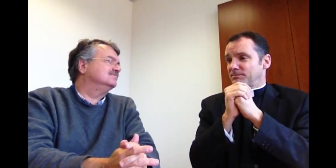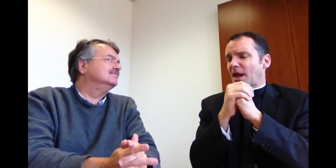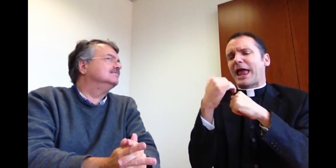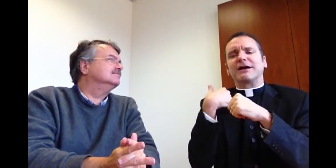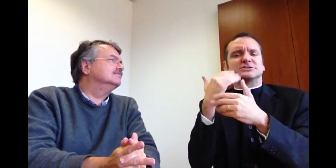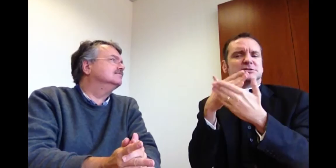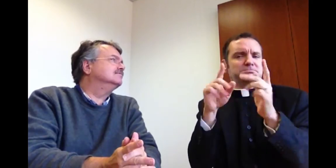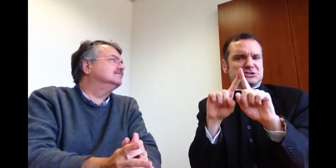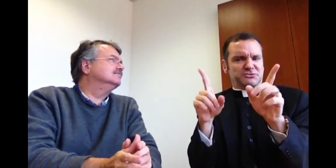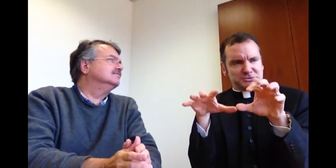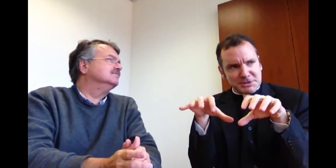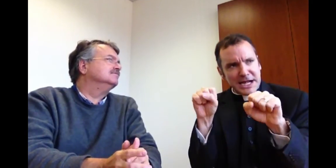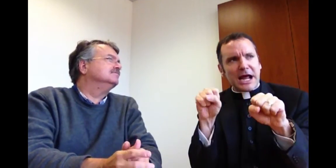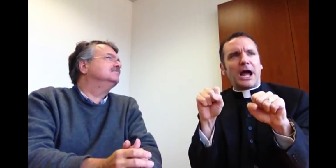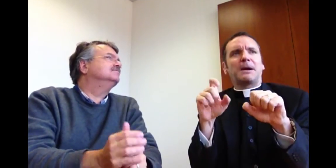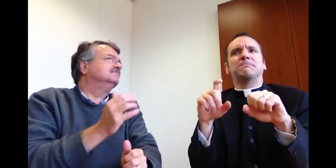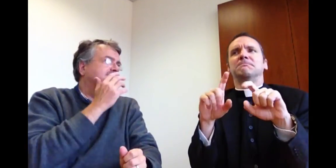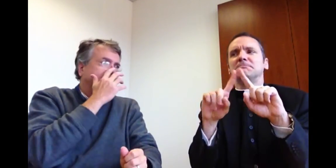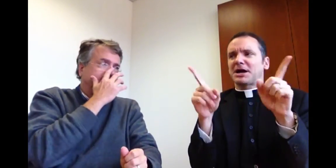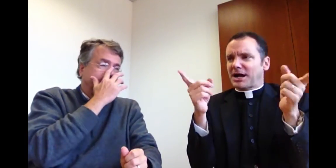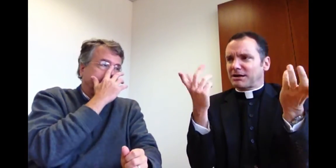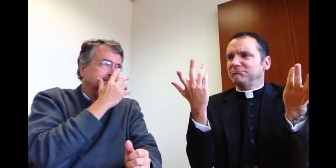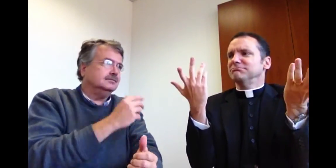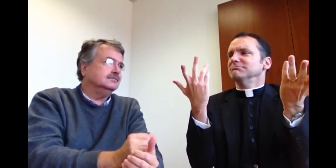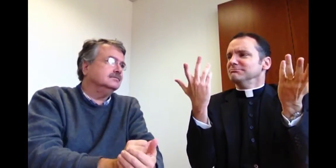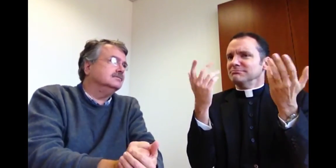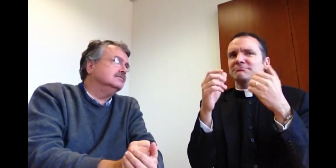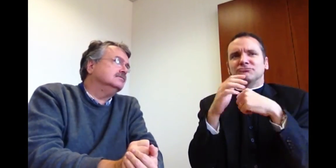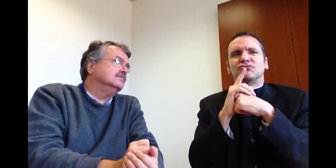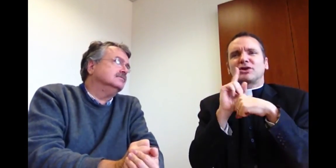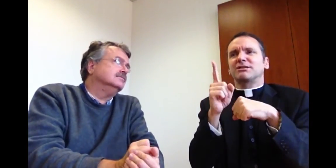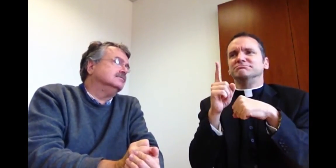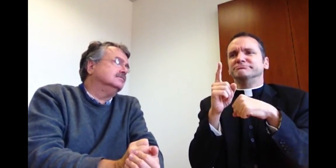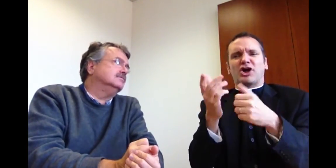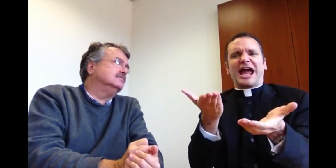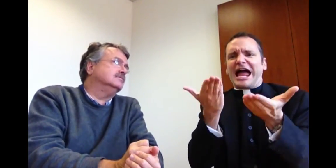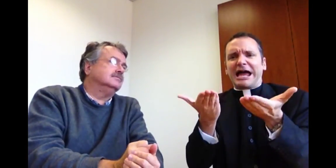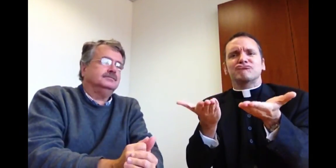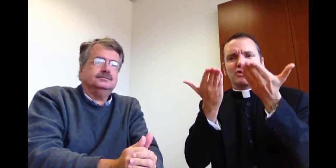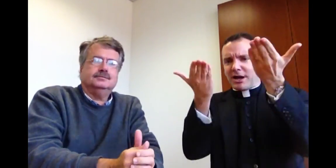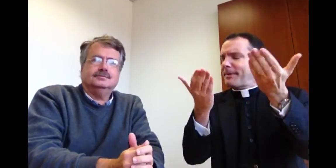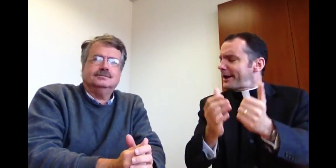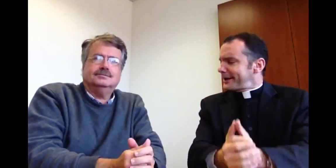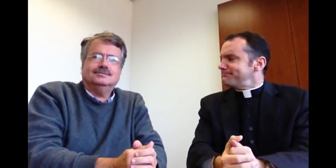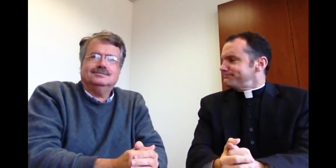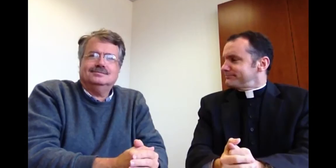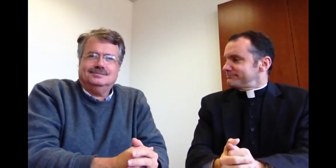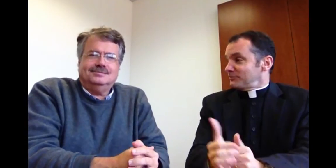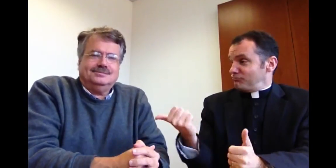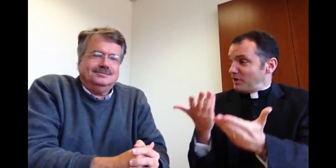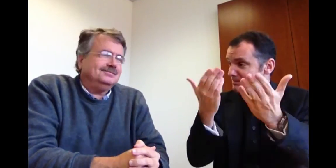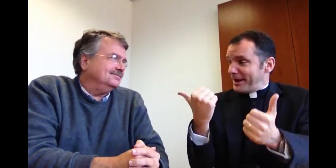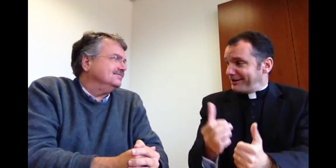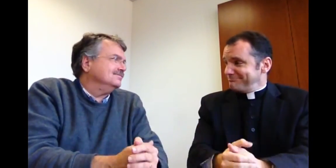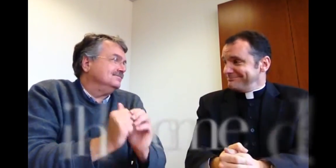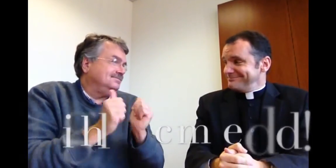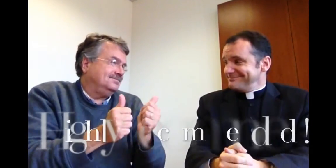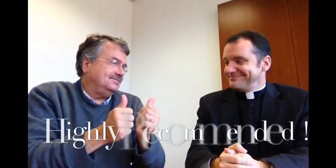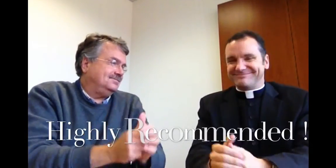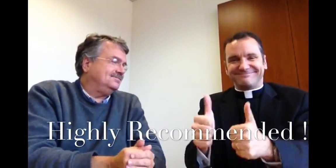Actually, there are some differences between the book and the movie, however, they are highly recommended! You highly recommended, too!